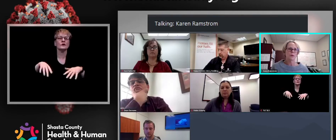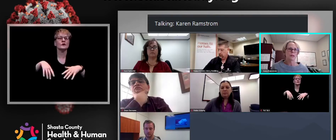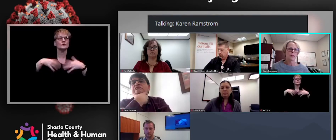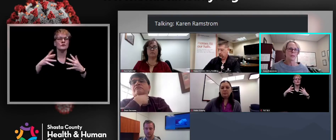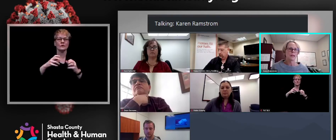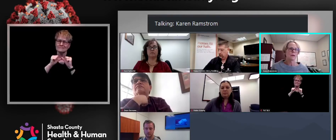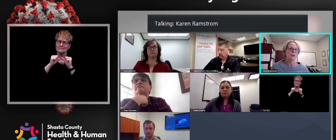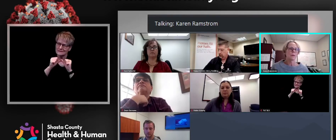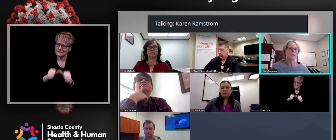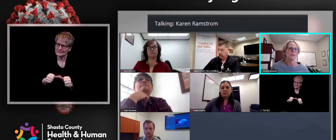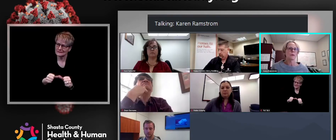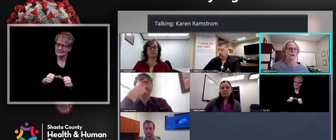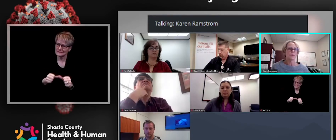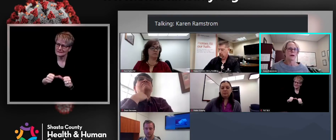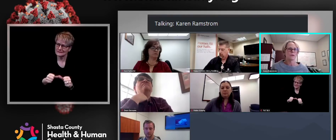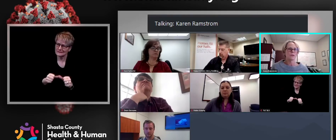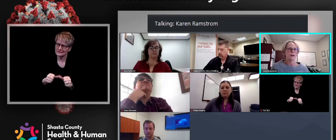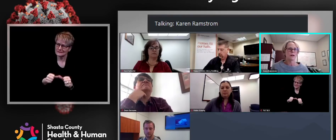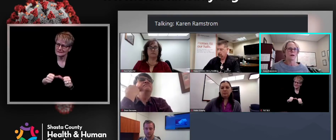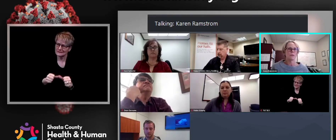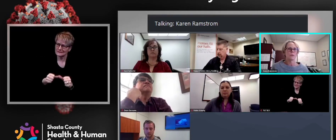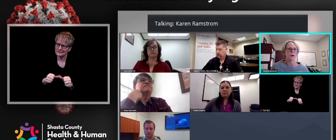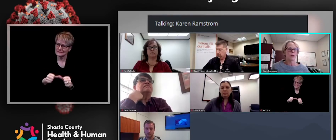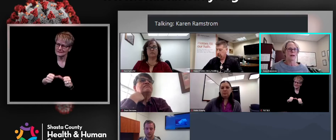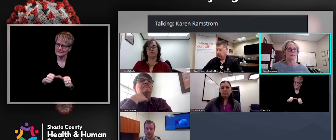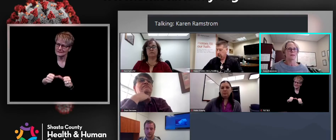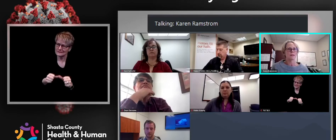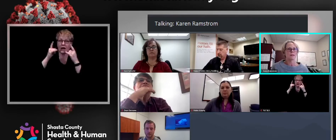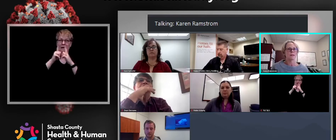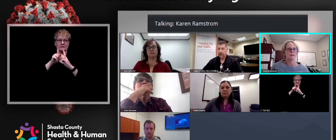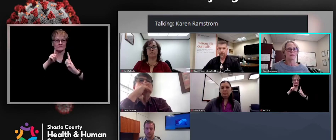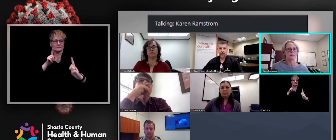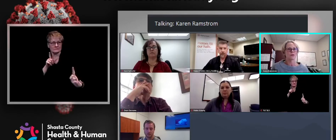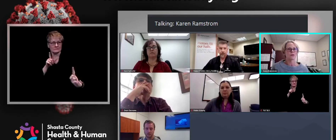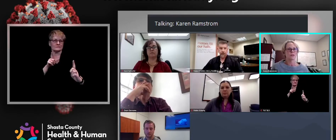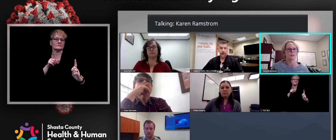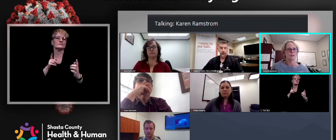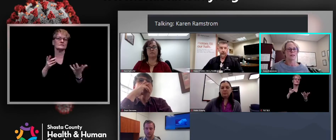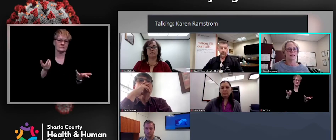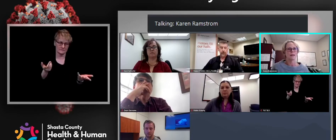really limiting the number of people that were around, wearing our masks and social distancing